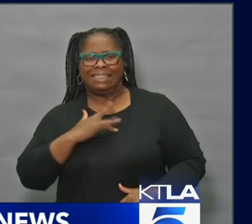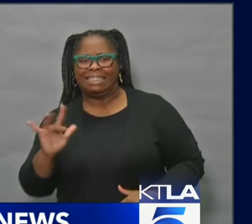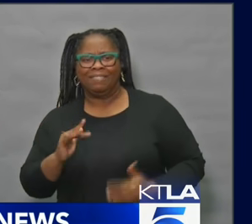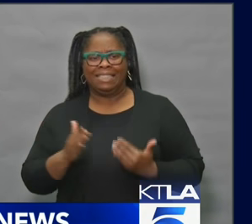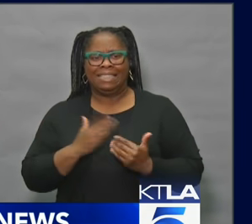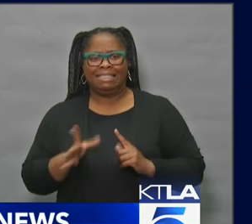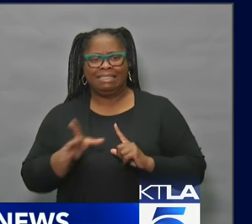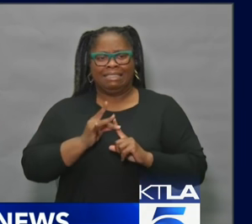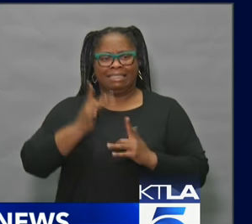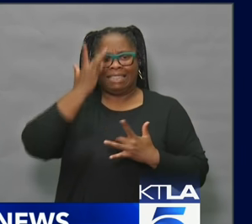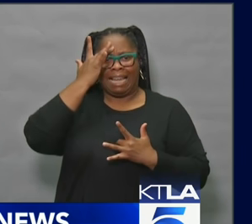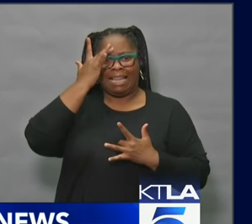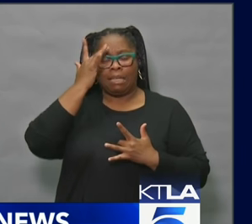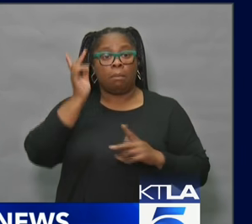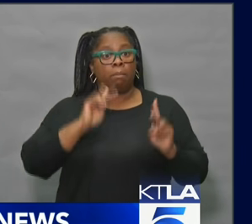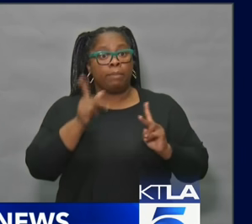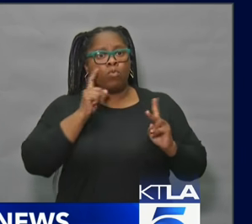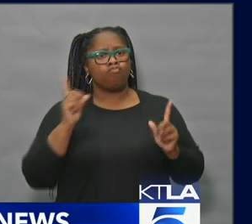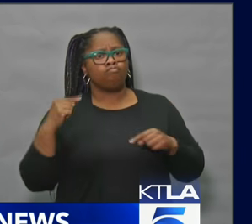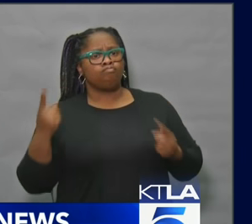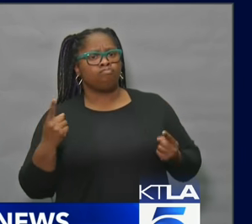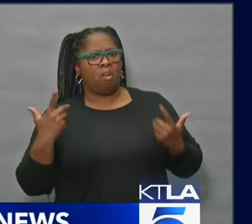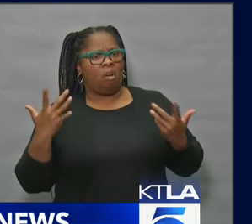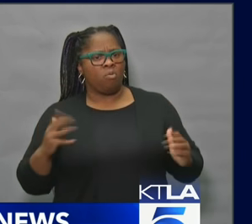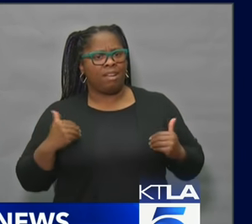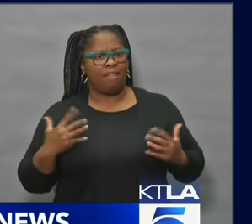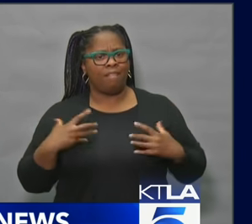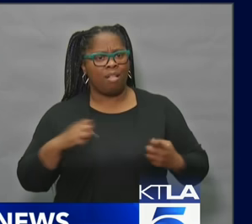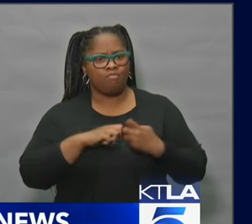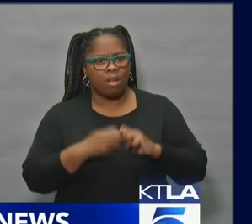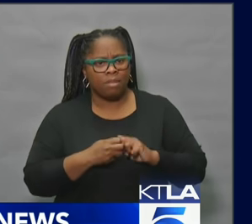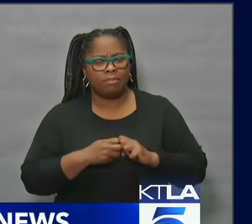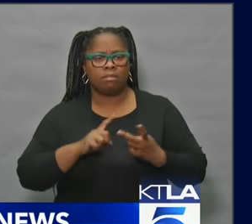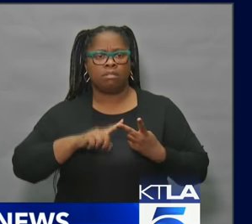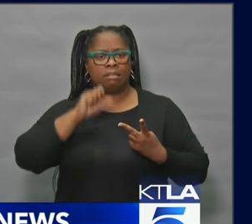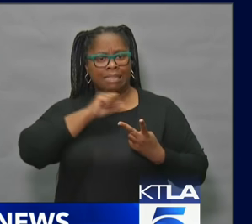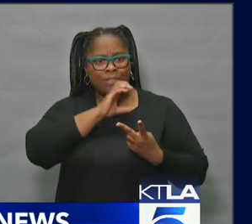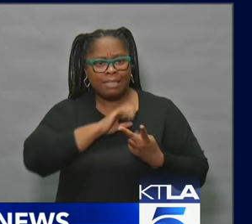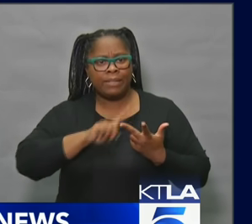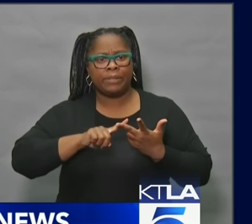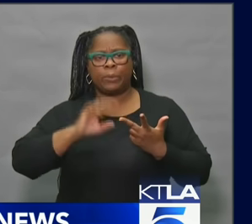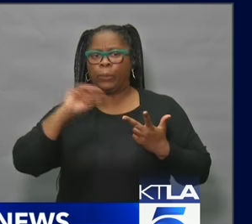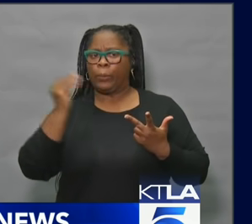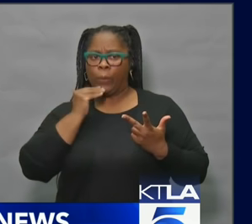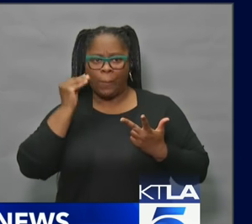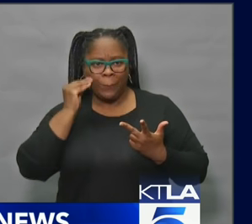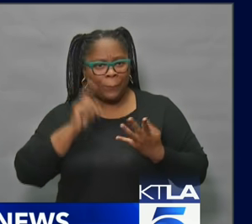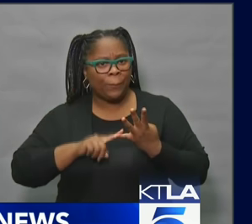MAKE SURE WE HAVE PROTECTIONS FOR PEOPLE WHO ARE SOME ESPECIALLY VULNERABLE. THESE ARE PEOPLE WHO HAVE UNDERLYING